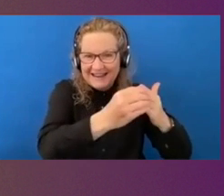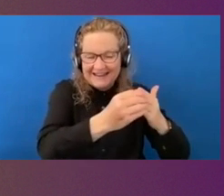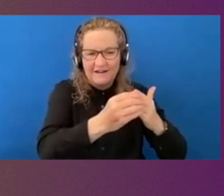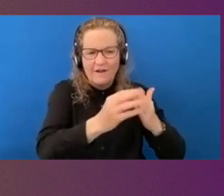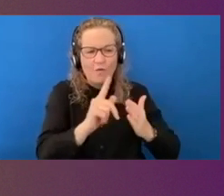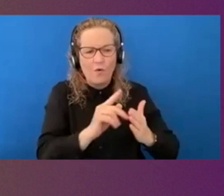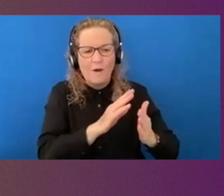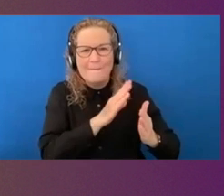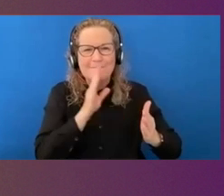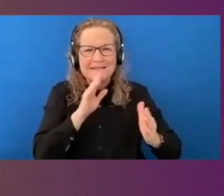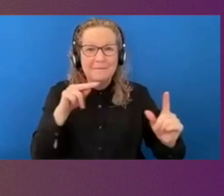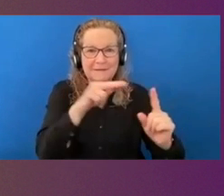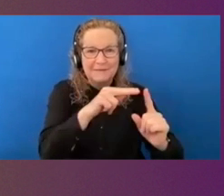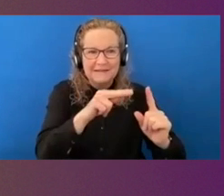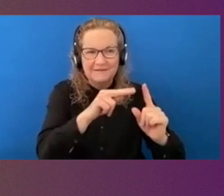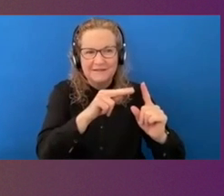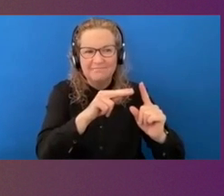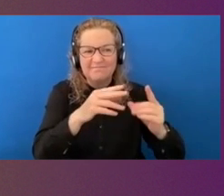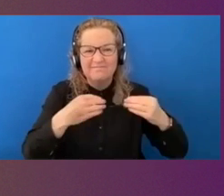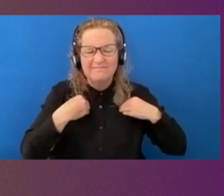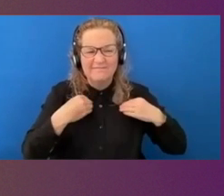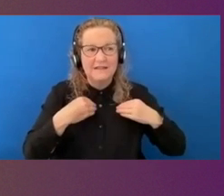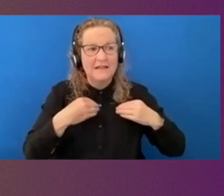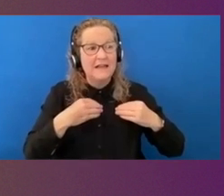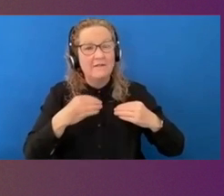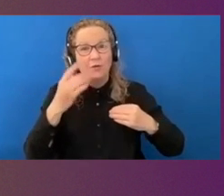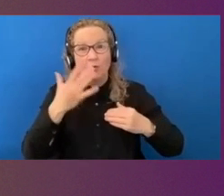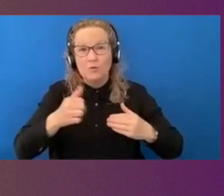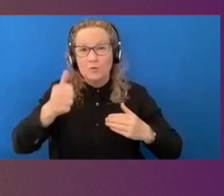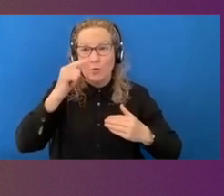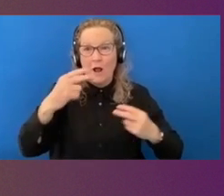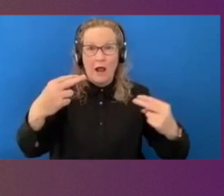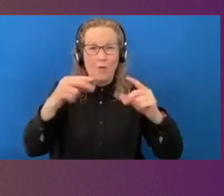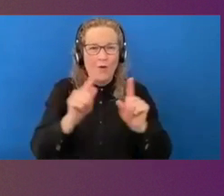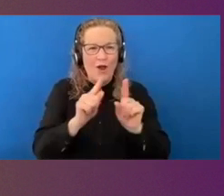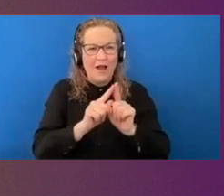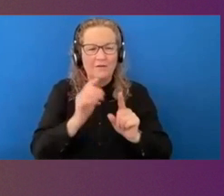you an idea of what I look like for anyone who's wondering i'm a young white woman in my 20s who